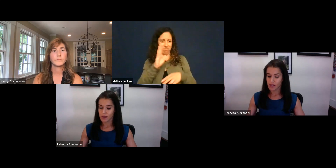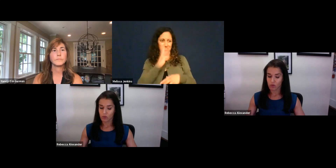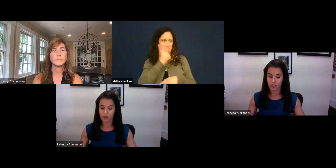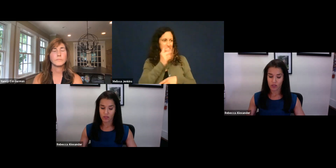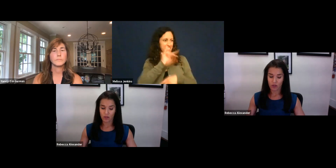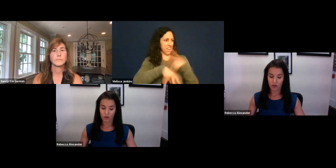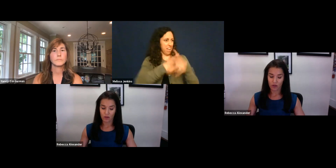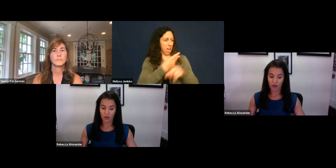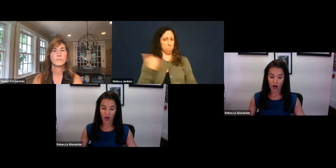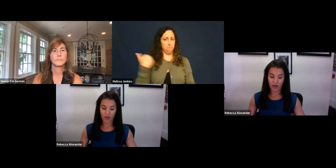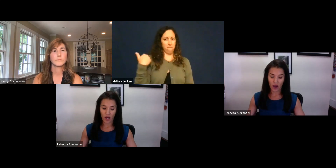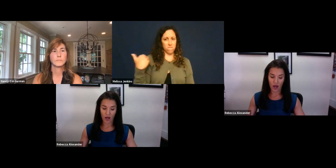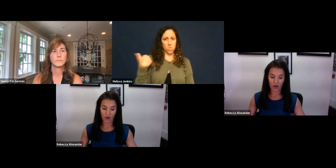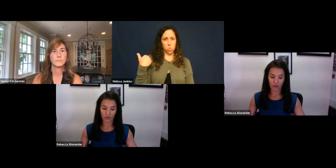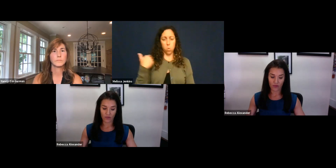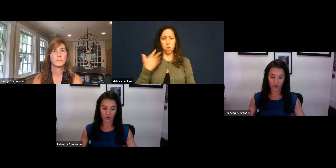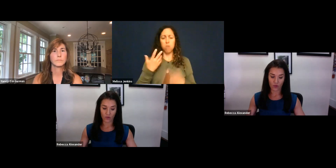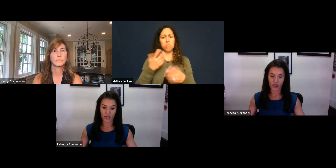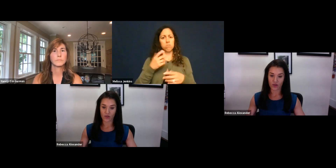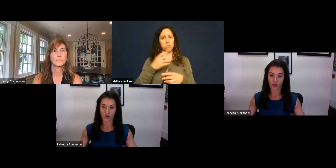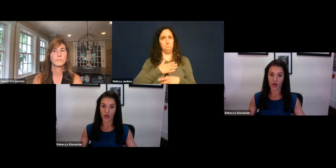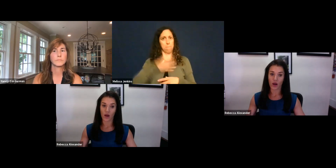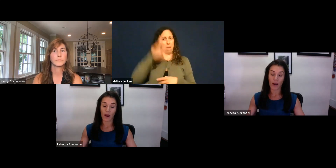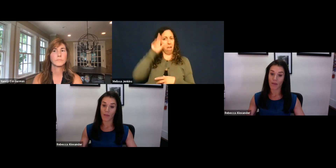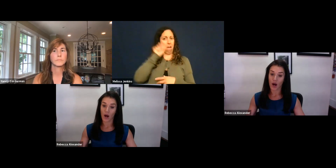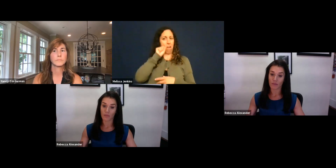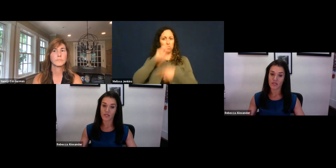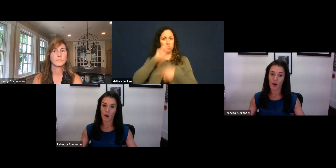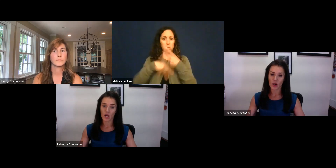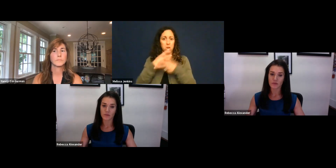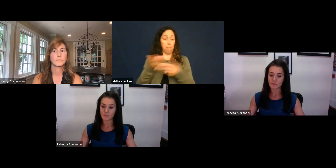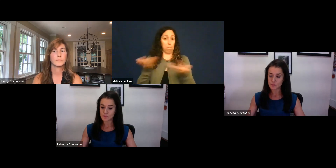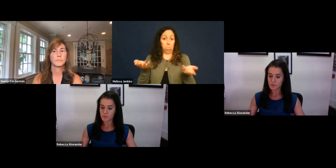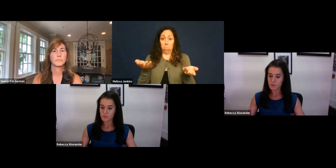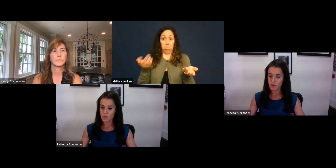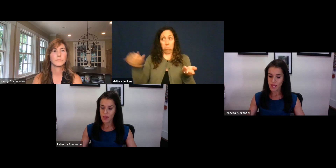And it was a lot of research on my mom's part